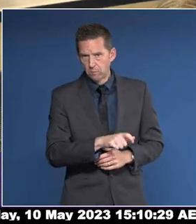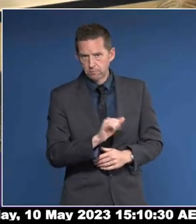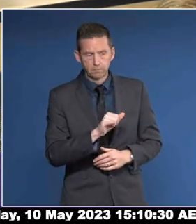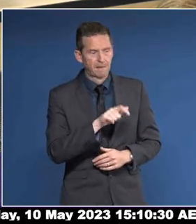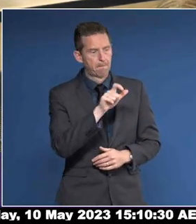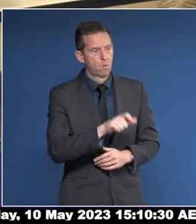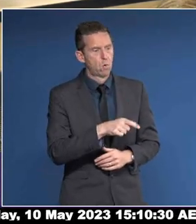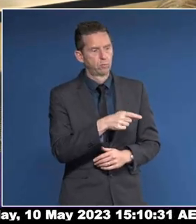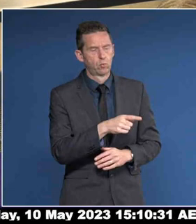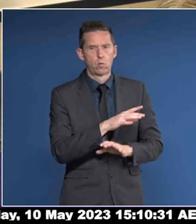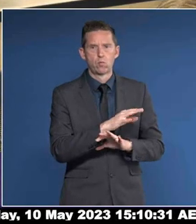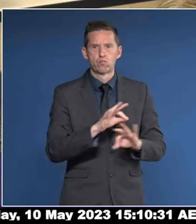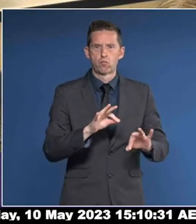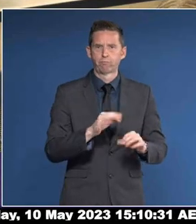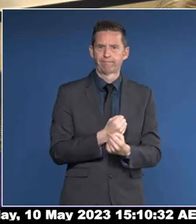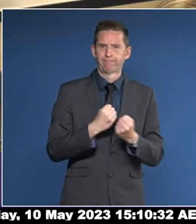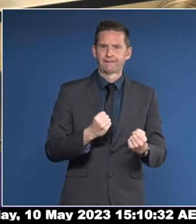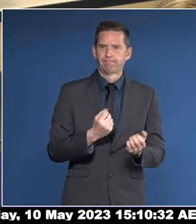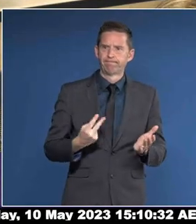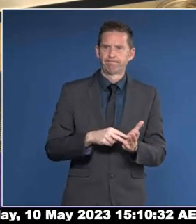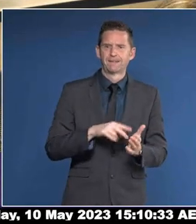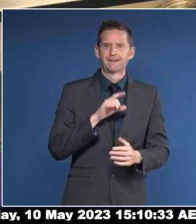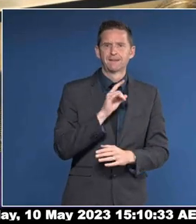independently, a person who supports them in their life?